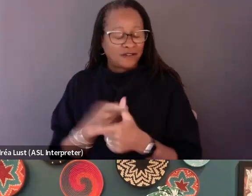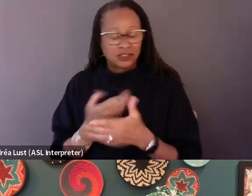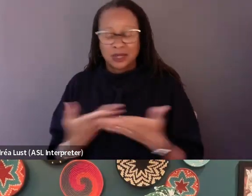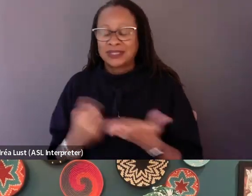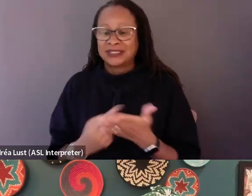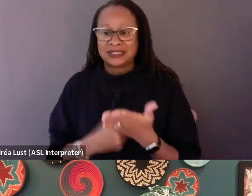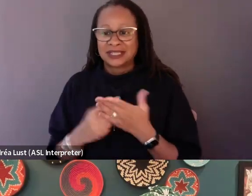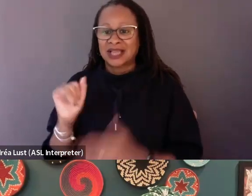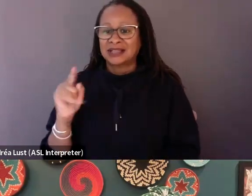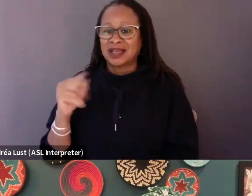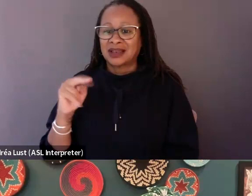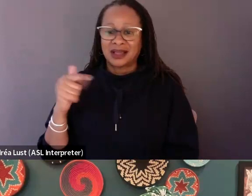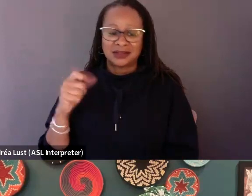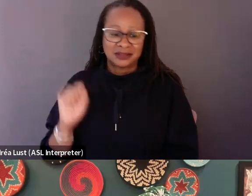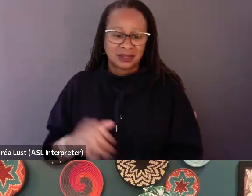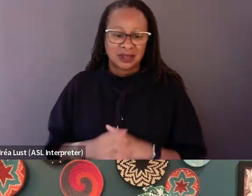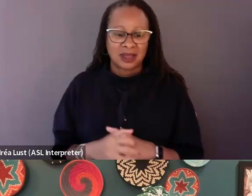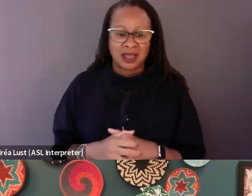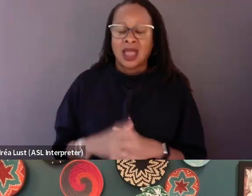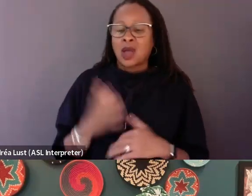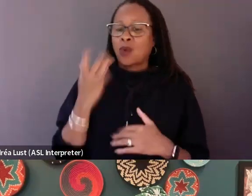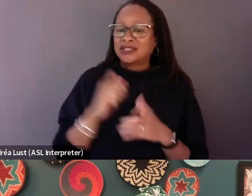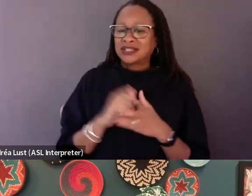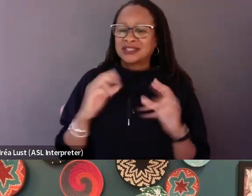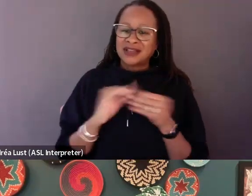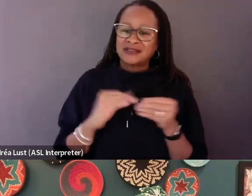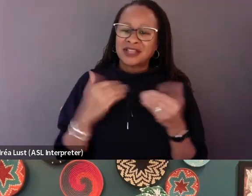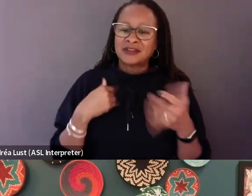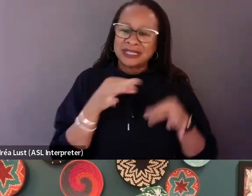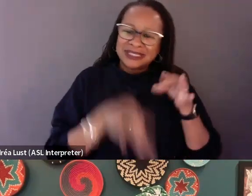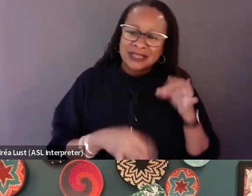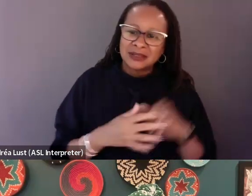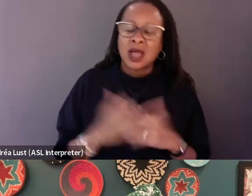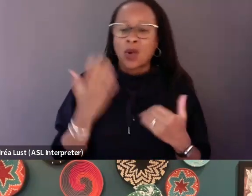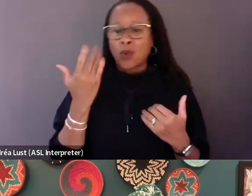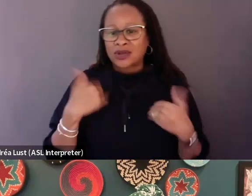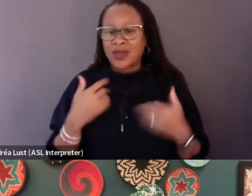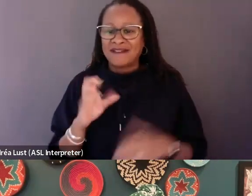why does the narrative have to be so simplistic? Why does there have to be an enemy who comes from the city,